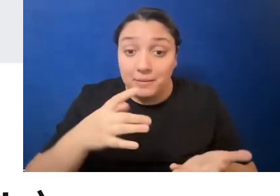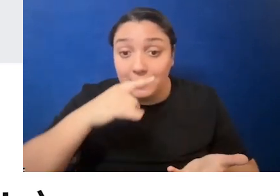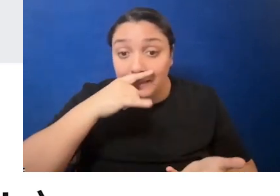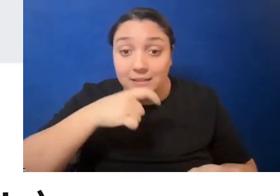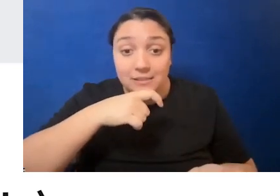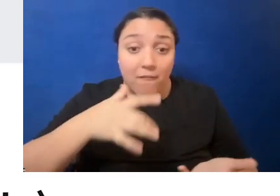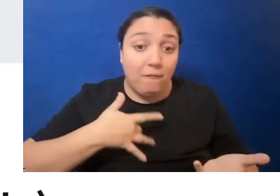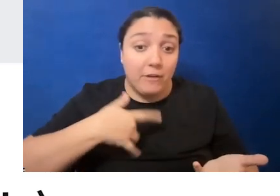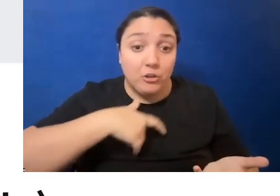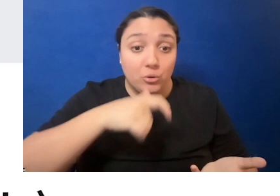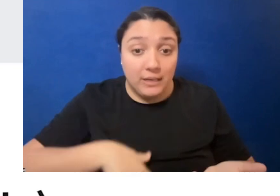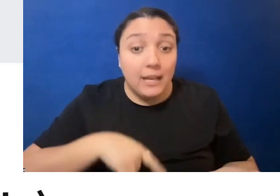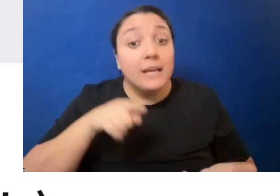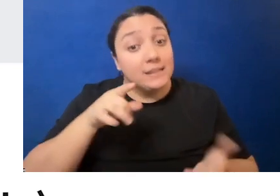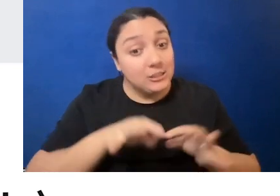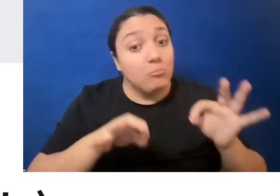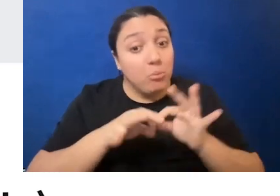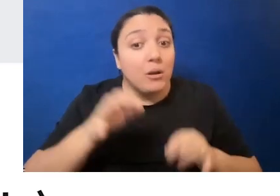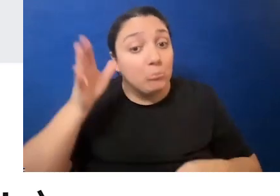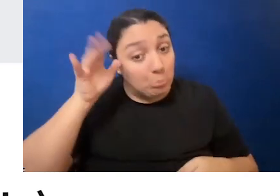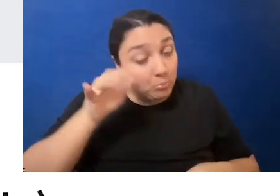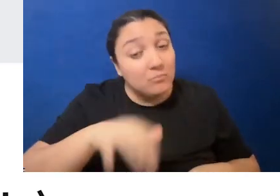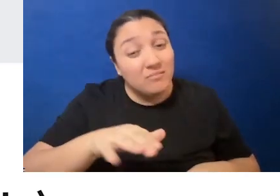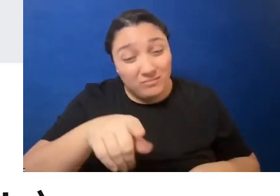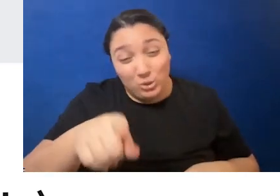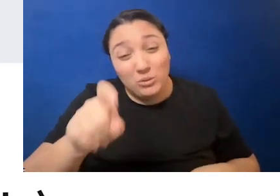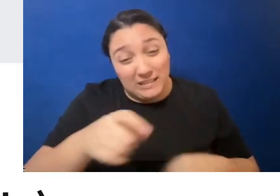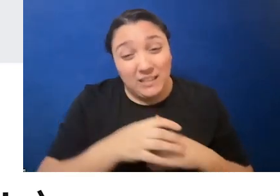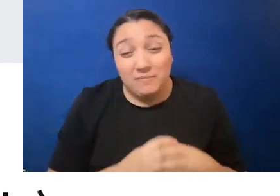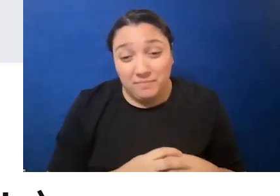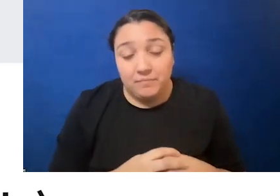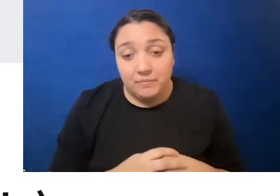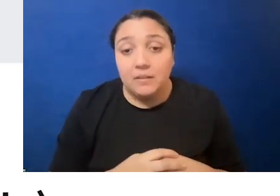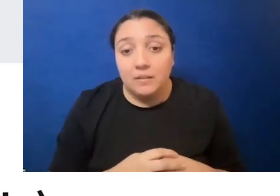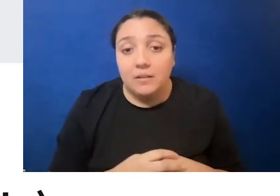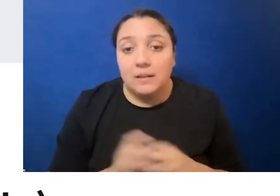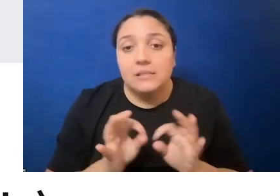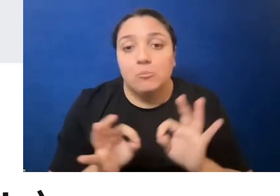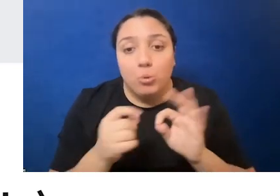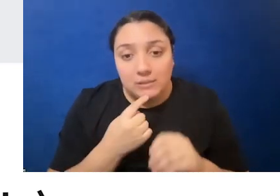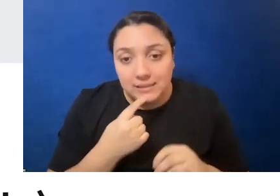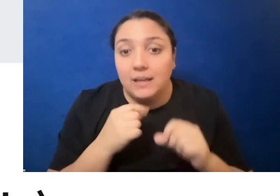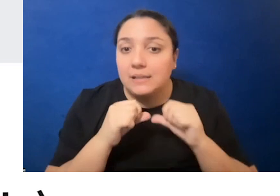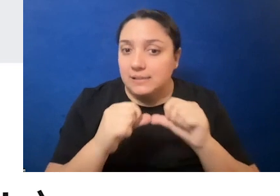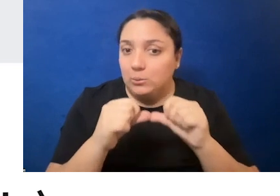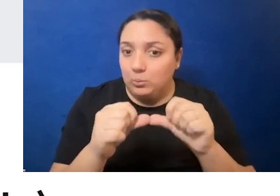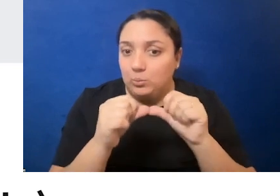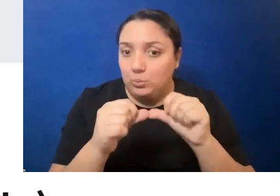DON'T HAVE TO GIVE THE ACCOMMODATIONS. YEAH YOU DO. WE WANT TO MAKE SURE ON TARGET HERE.